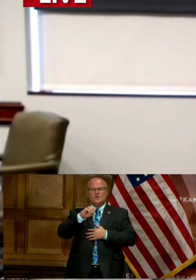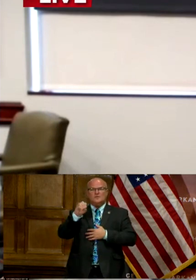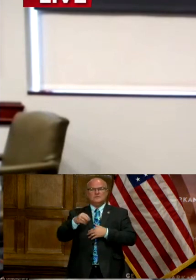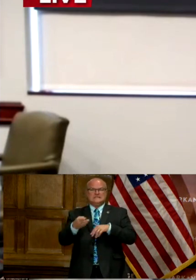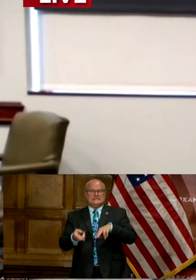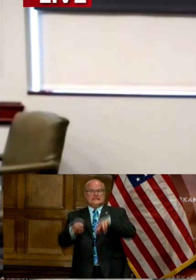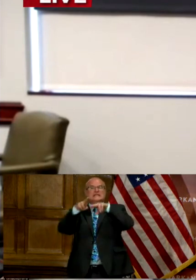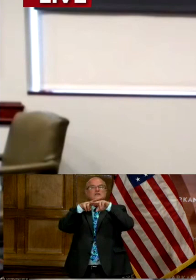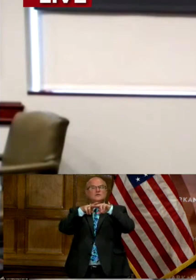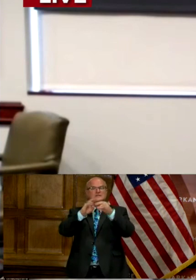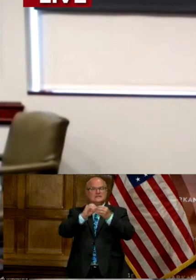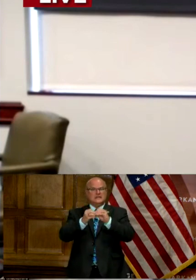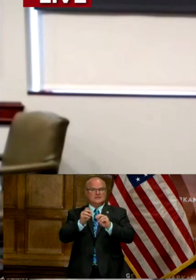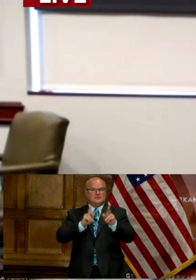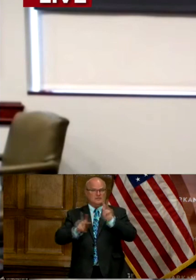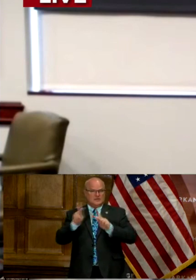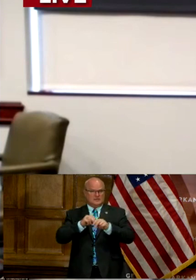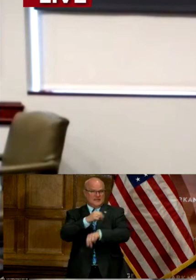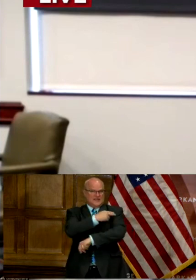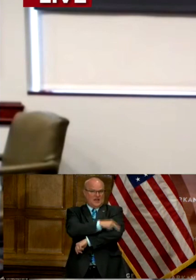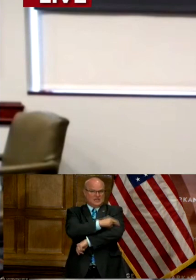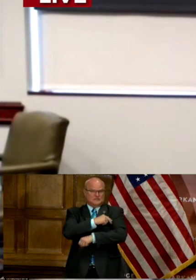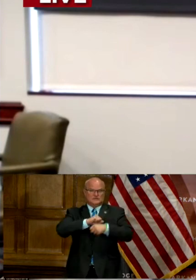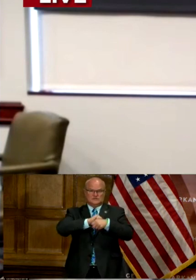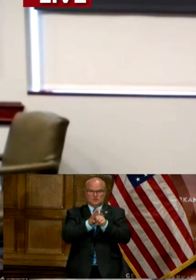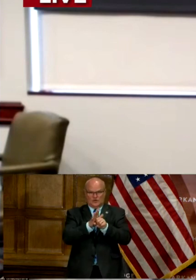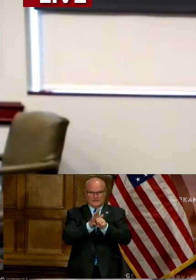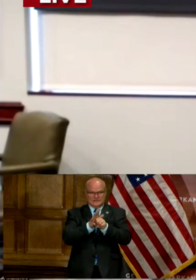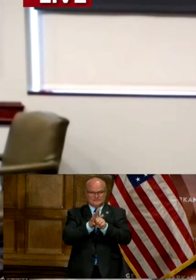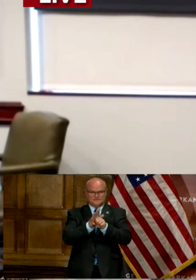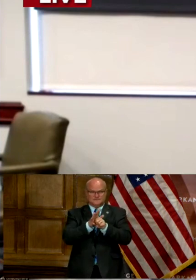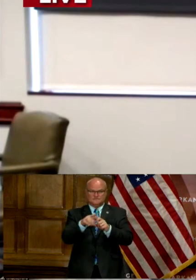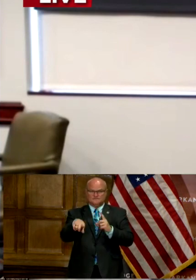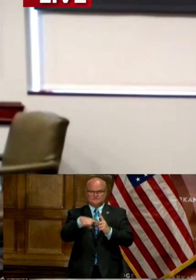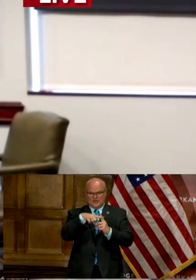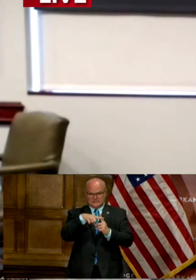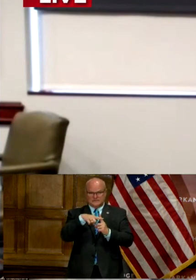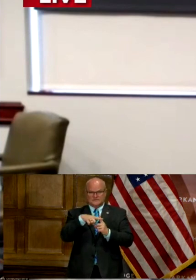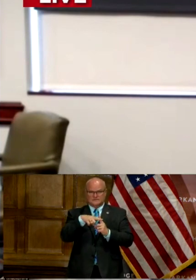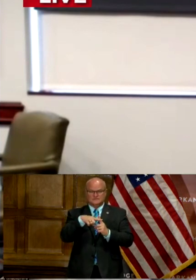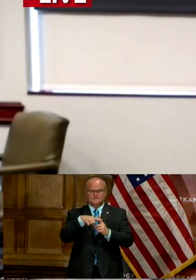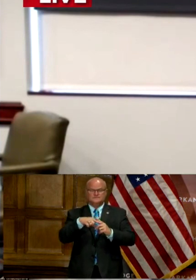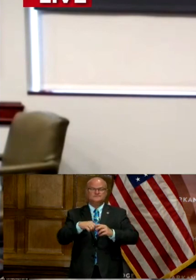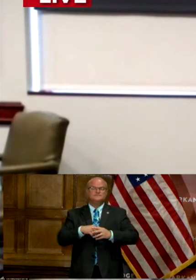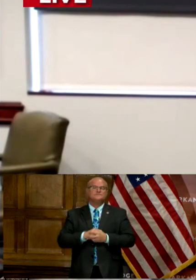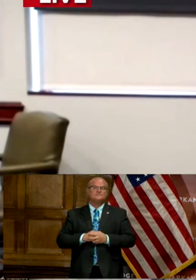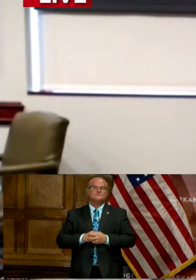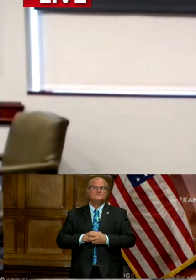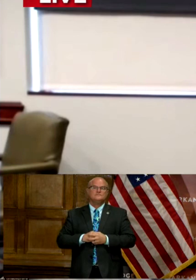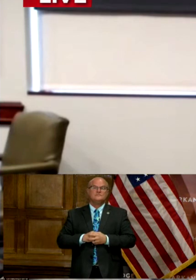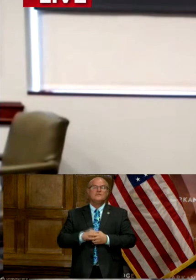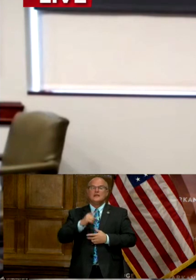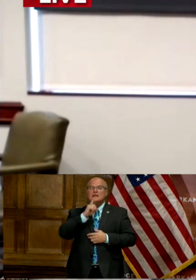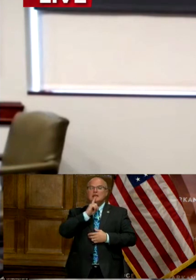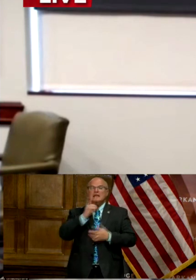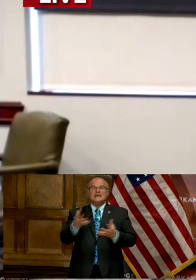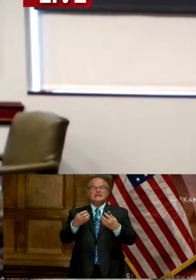ARKANSAS WHERE IN THE LAST TWO WEEKS WE'VE HAD A 40% INCREASE IN NUMBER OF PATIENTS THAT ARE